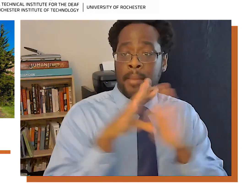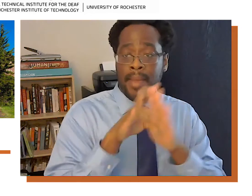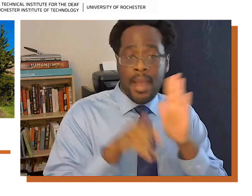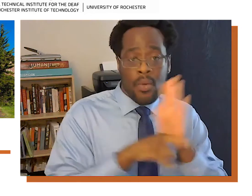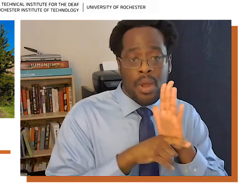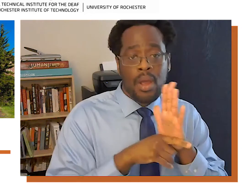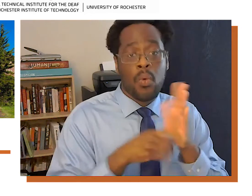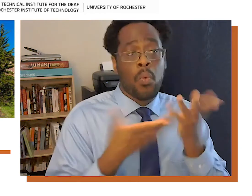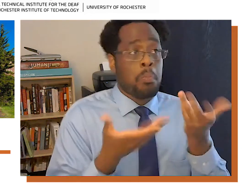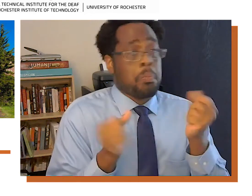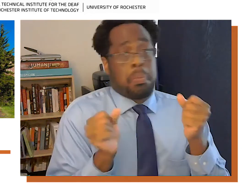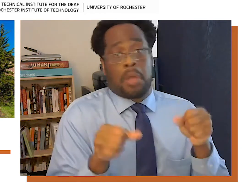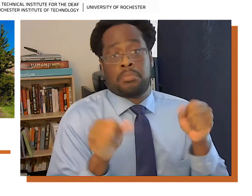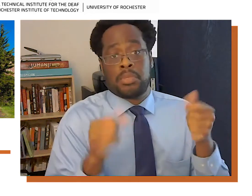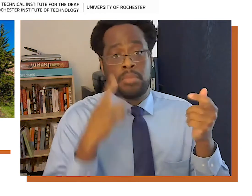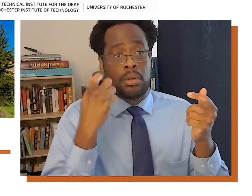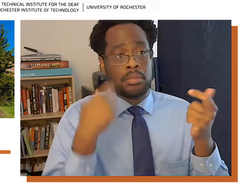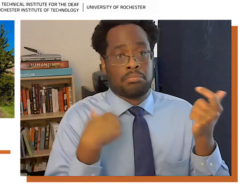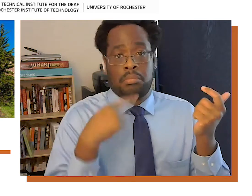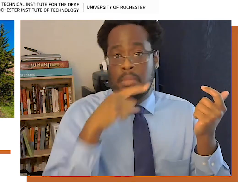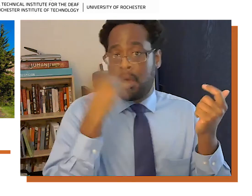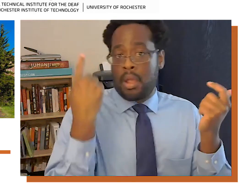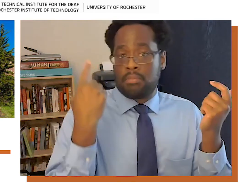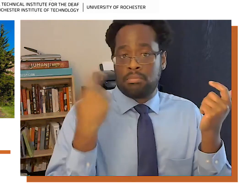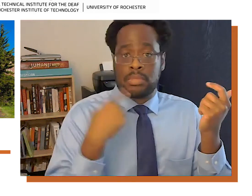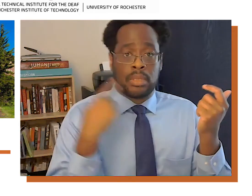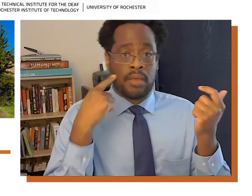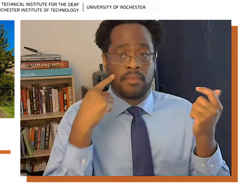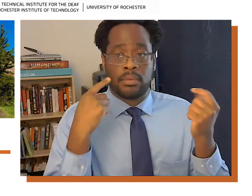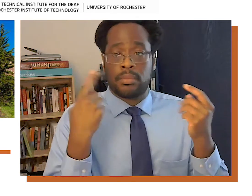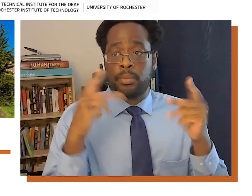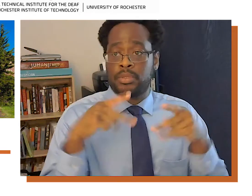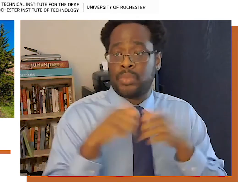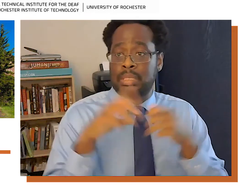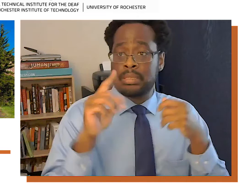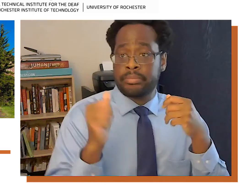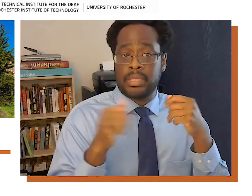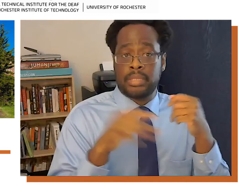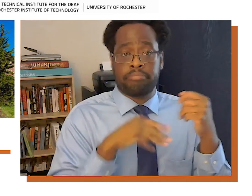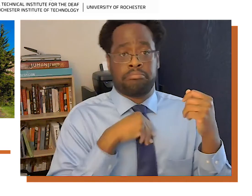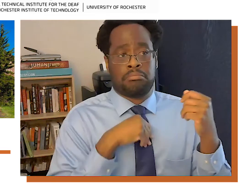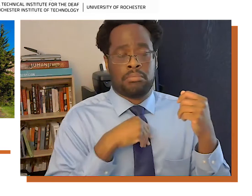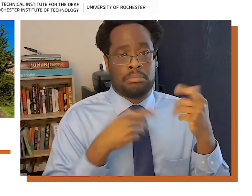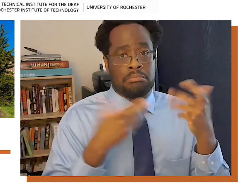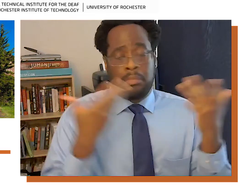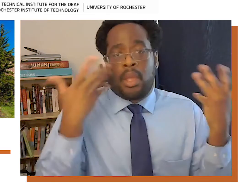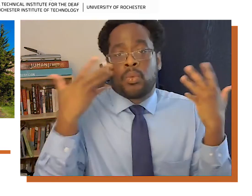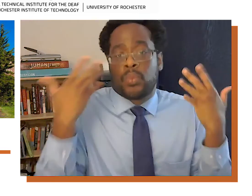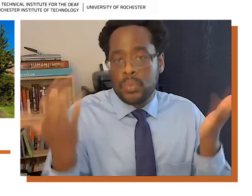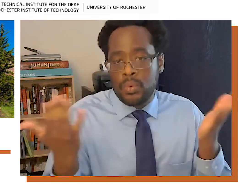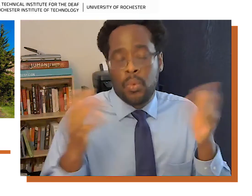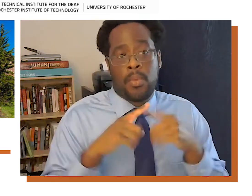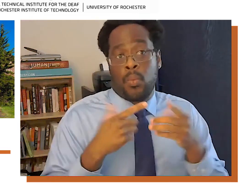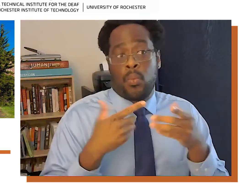and because of my background, I guess they thought, because I was a Black Deaf person with a disability maybe, they just accepted me